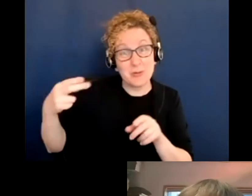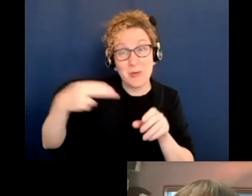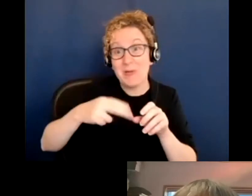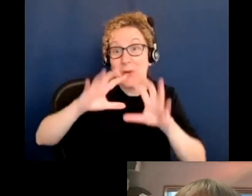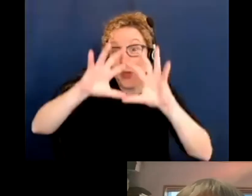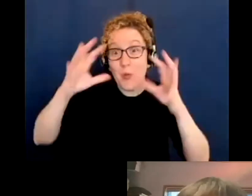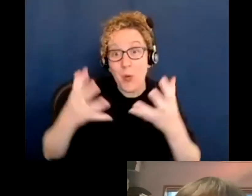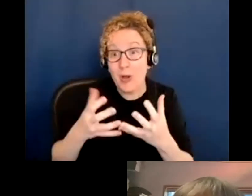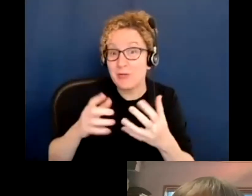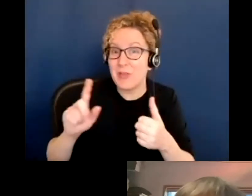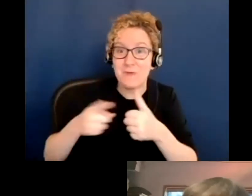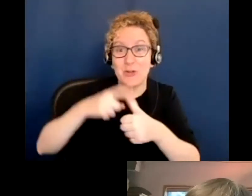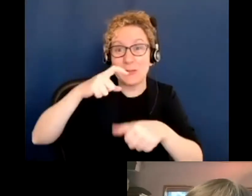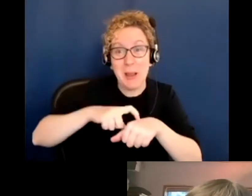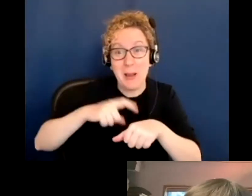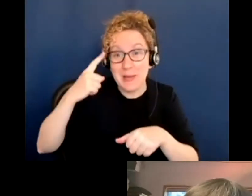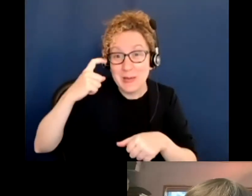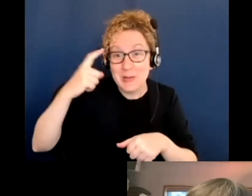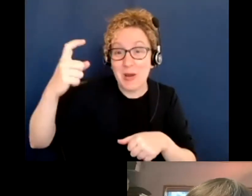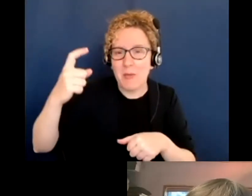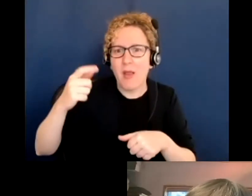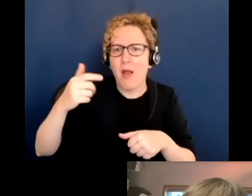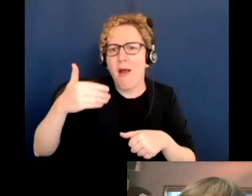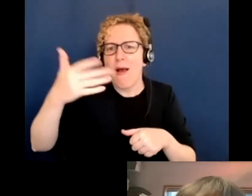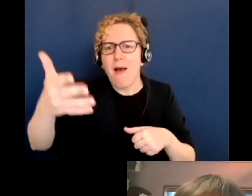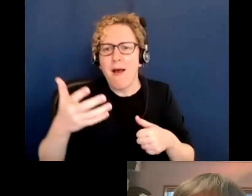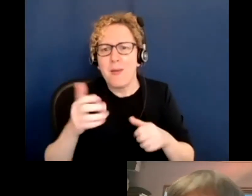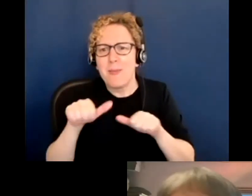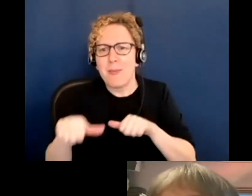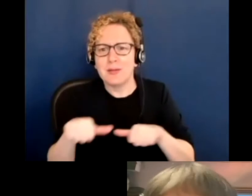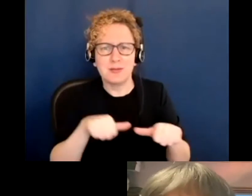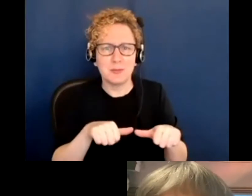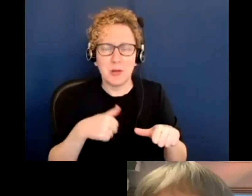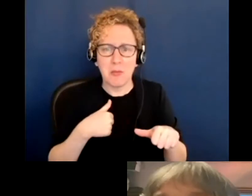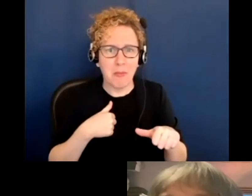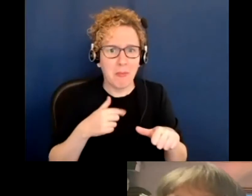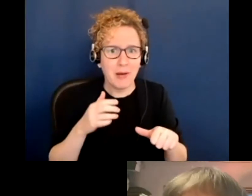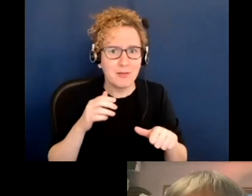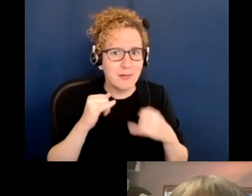time around the world who are dreaming what is possible in their own trajectory to become